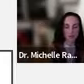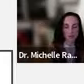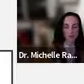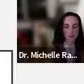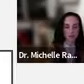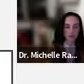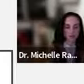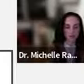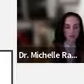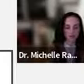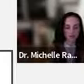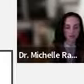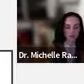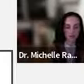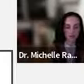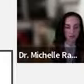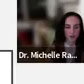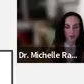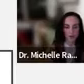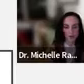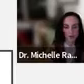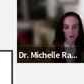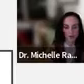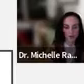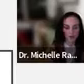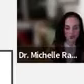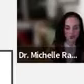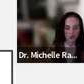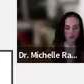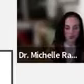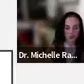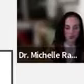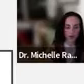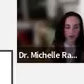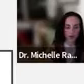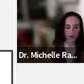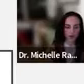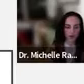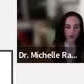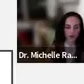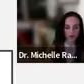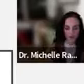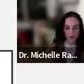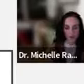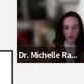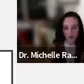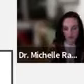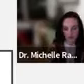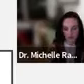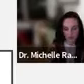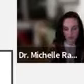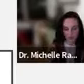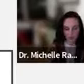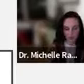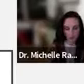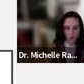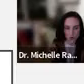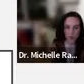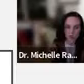Misinformation around the vaccine, and it's. it's it's unfortunate because. se it has really hindered se it has really hindered the